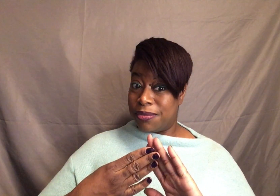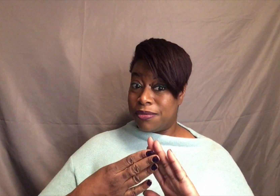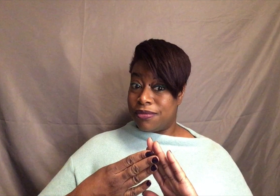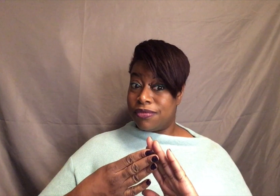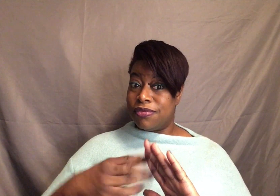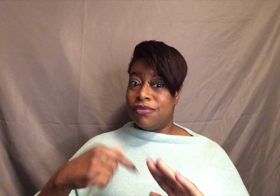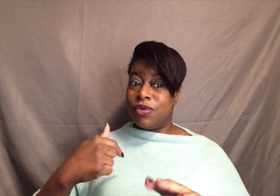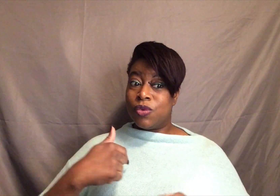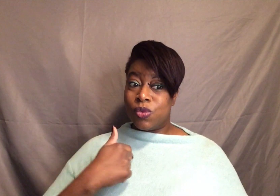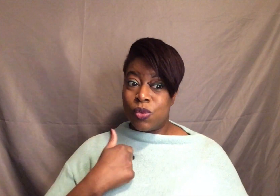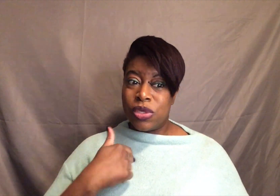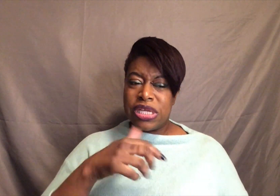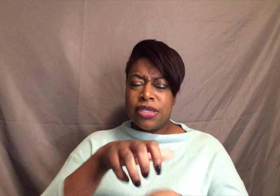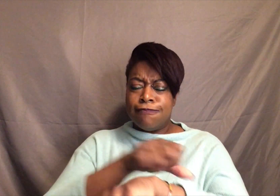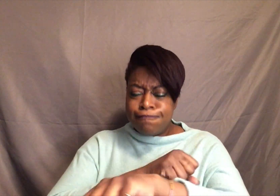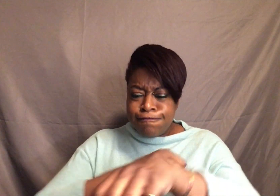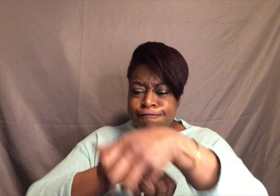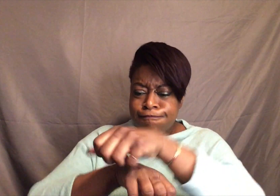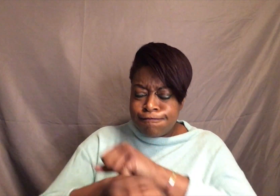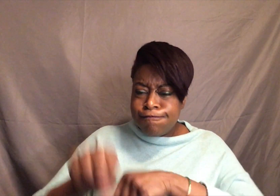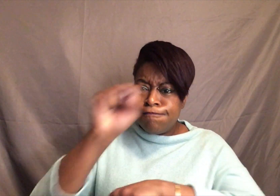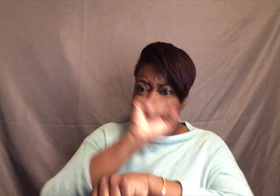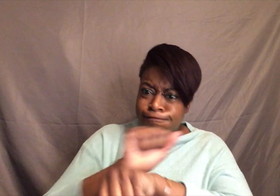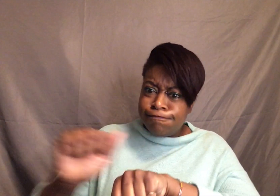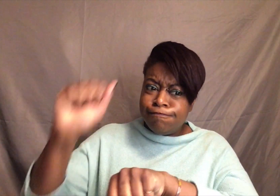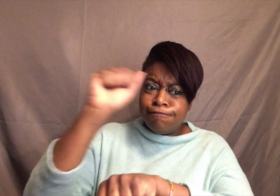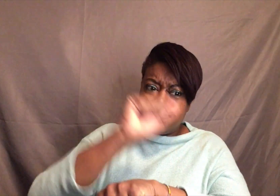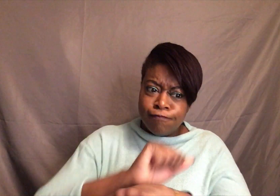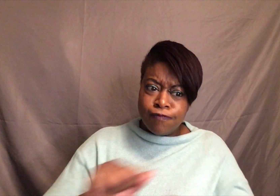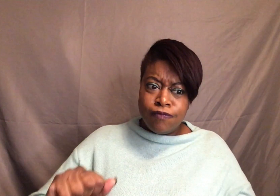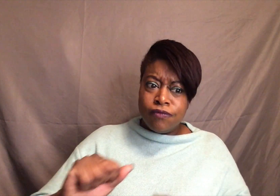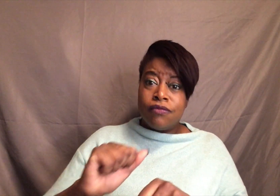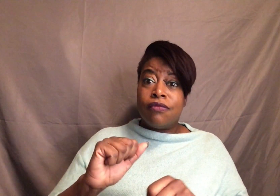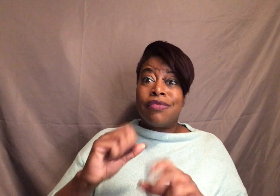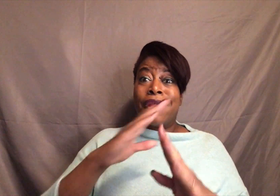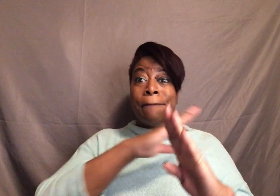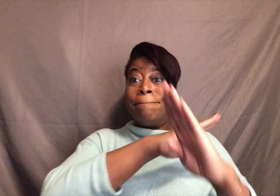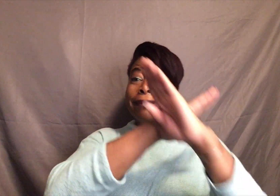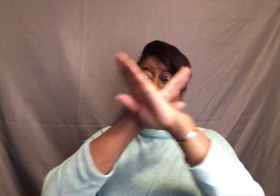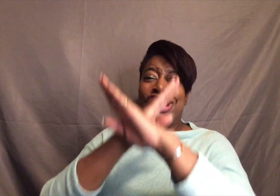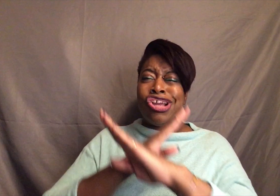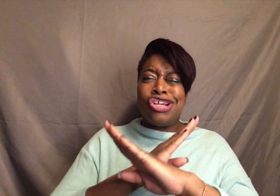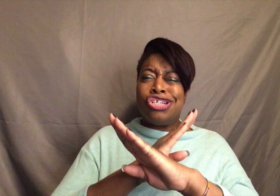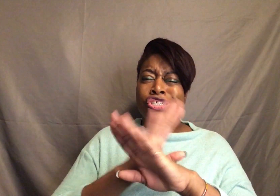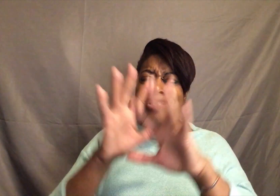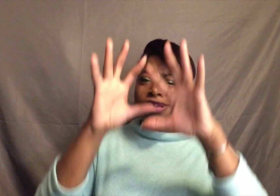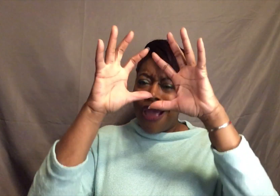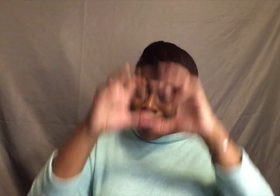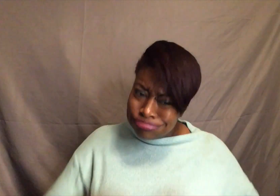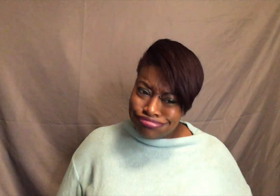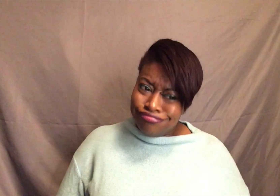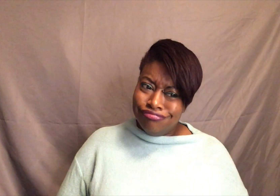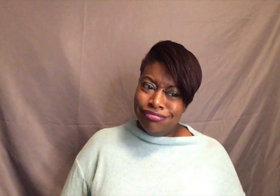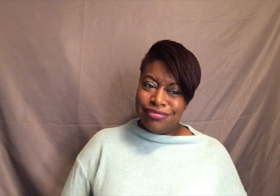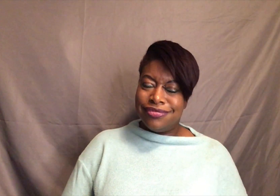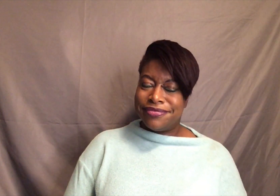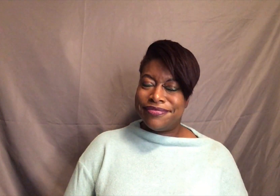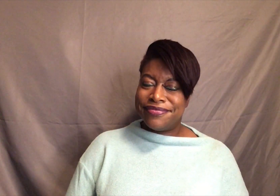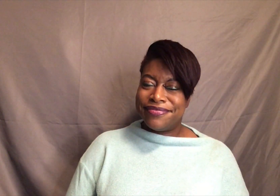and as we strive to break down barriers.